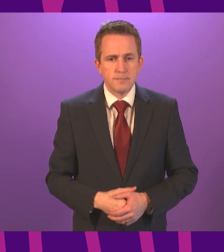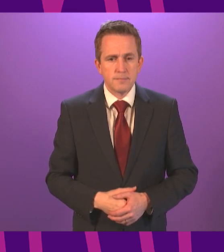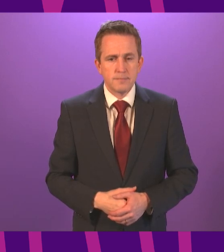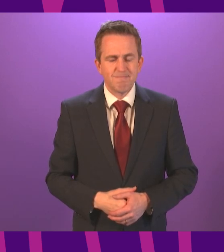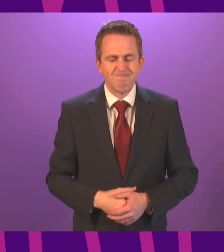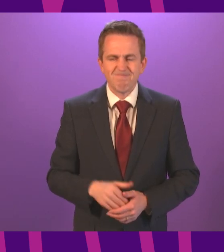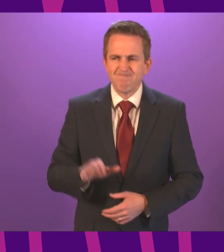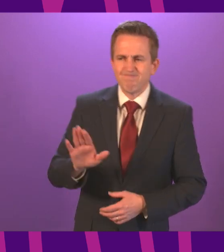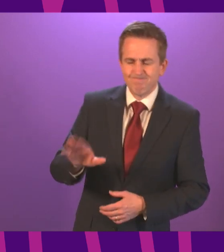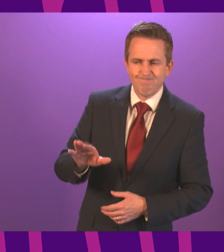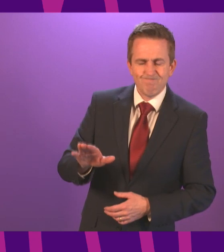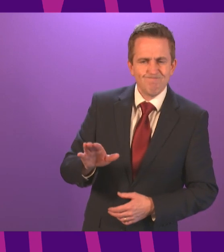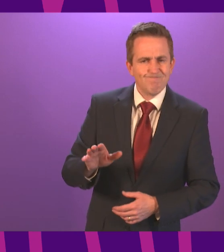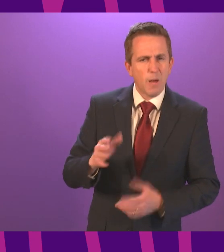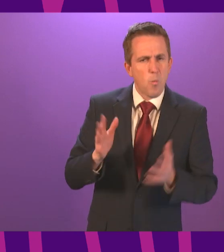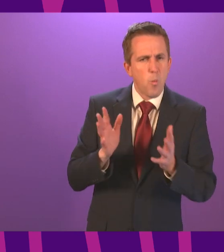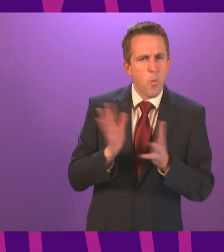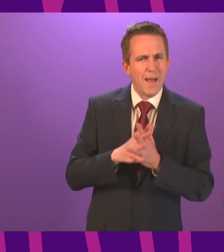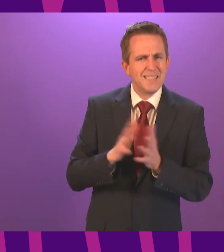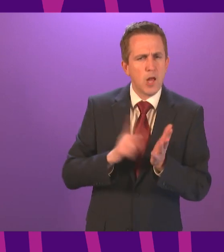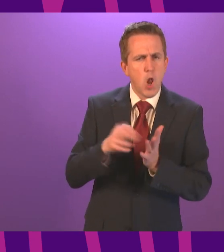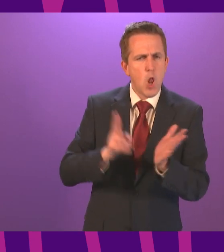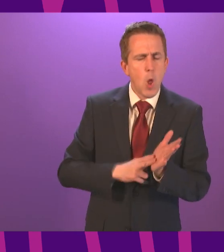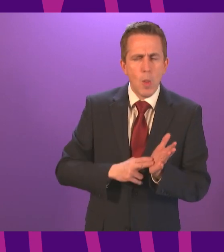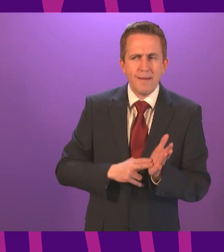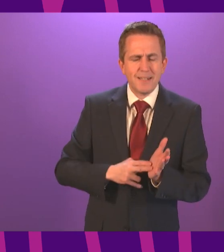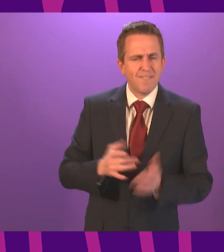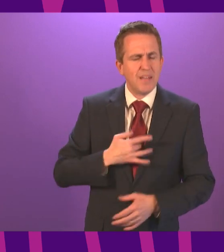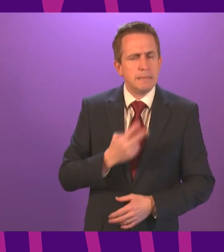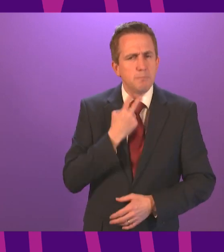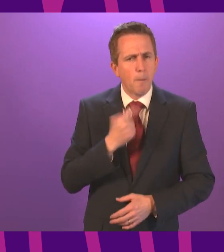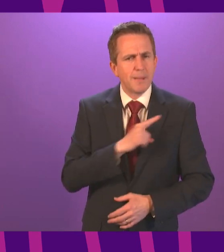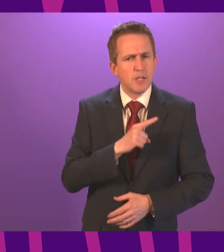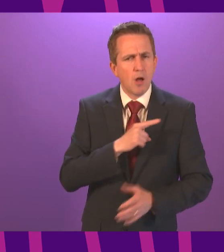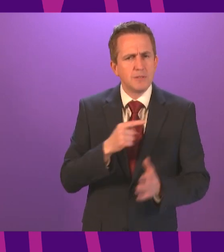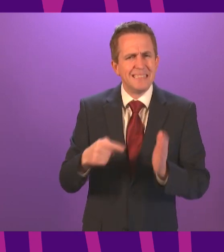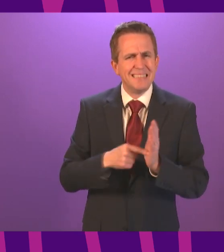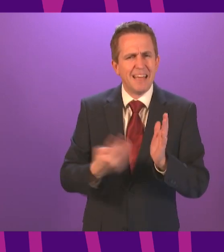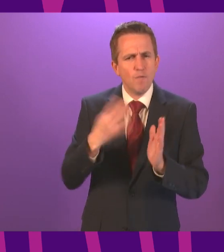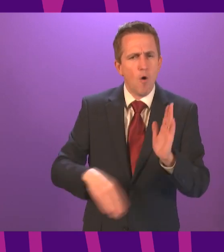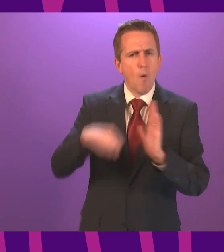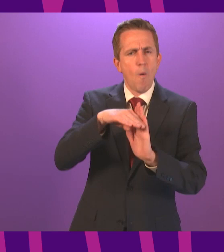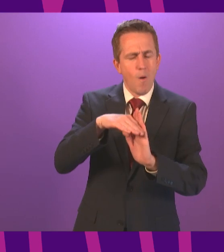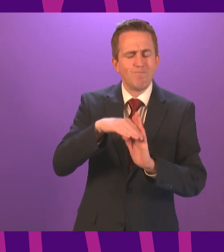Lothian about moving to tier 4 restrictions. Nonetheless, the West Lothian community will